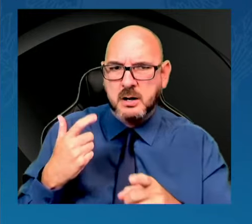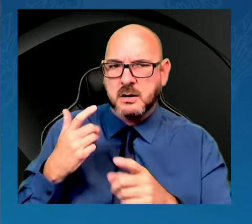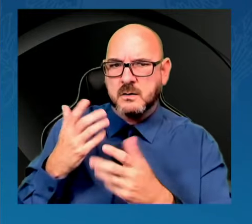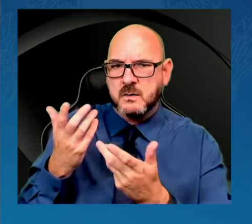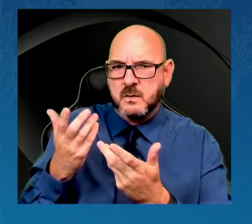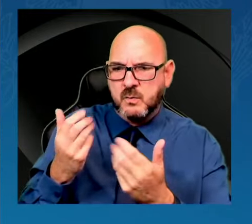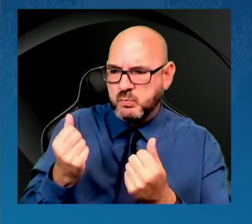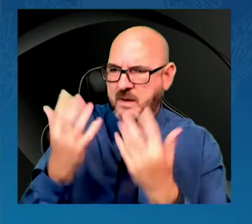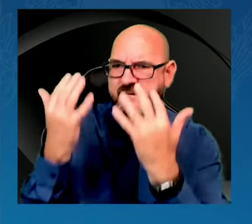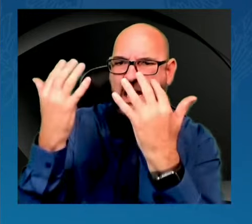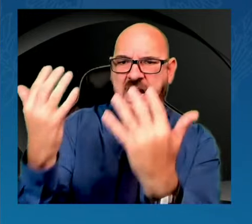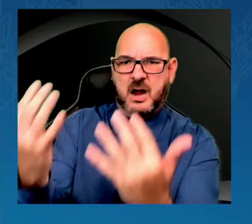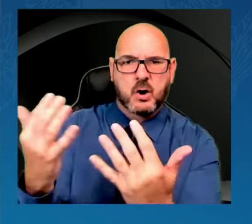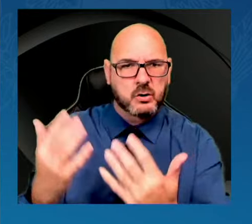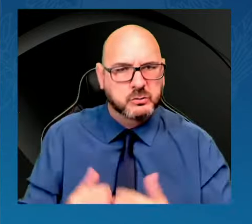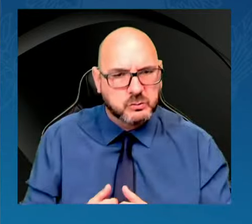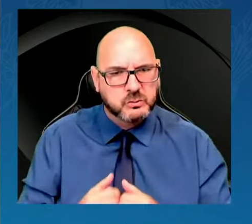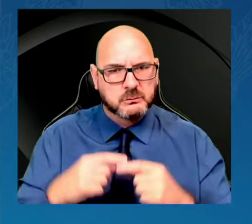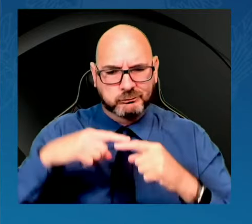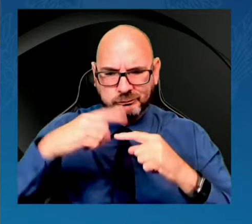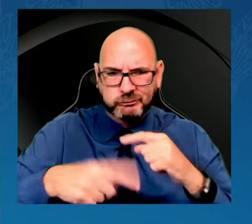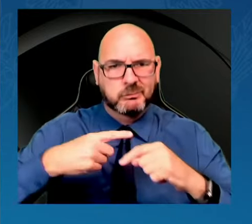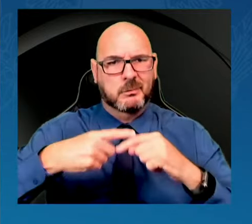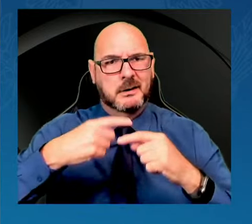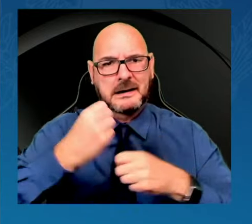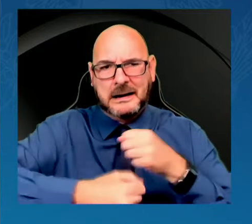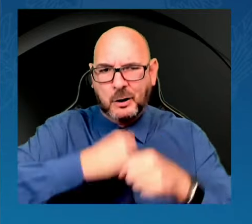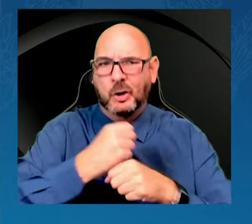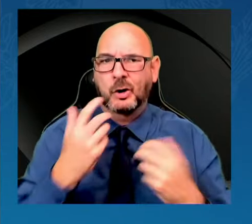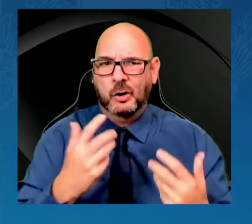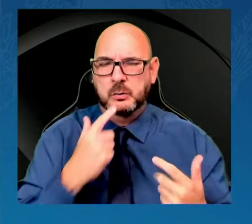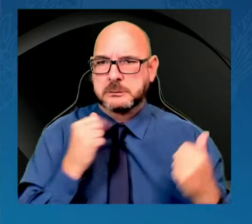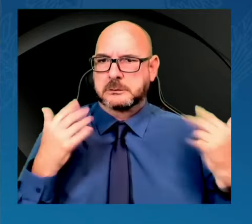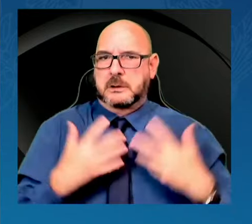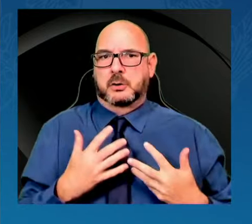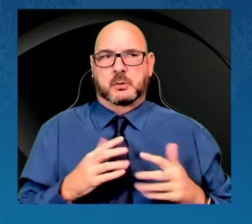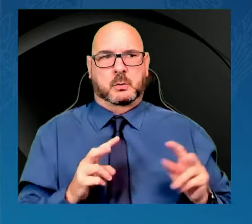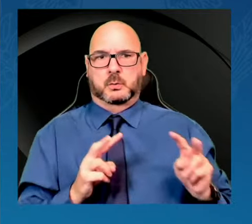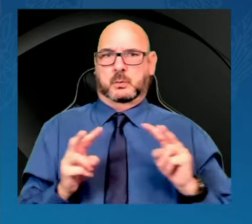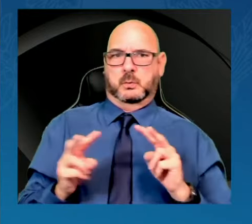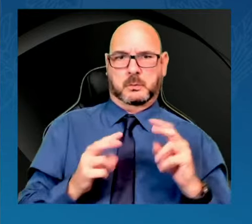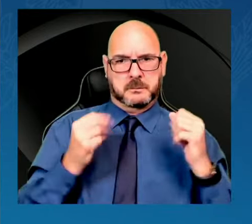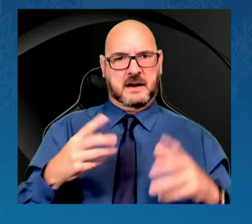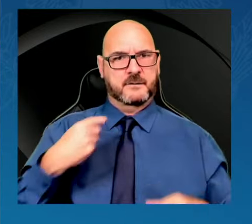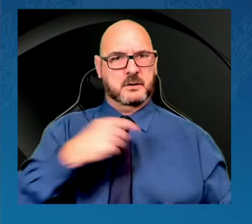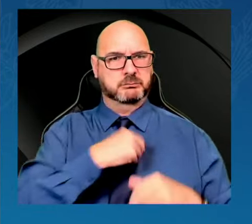This can be very scary for many of us and threatens the very existence of communities across Colorado.